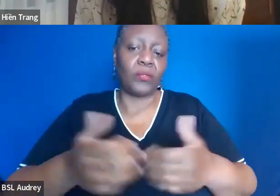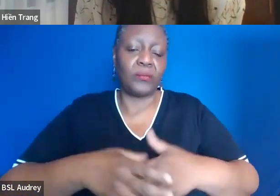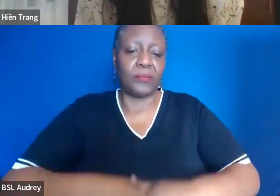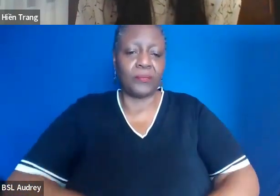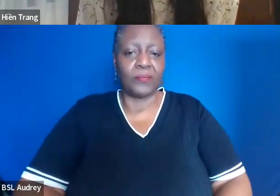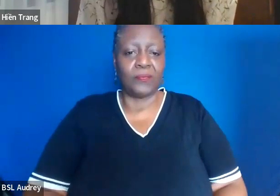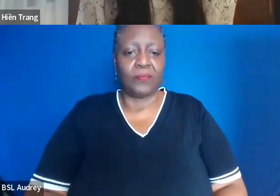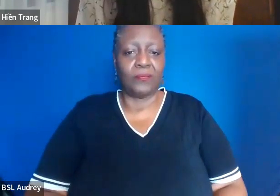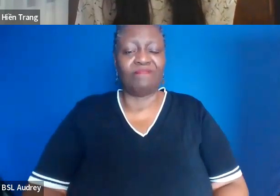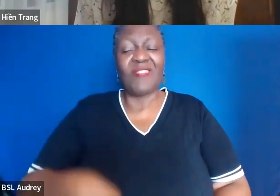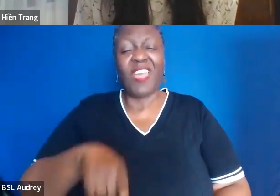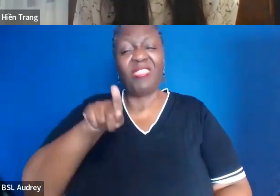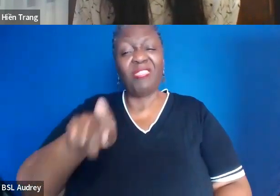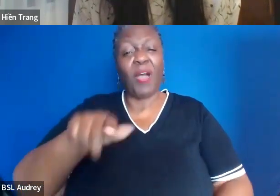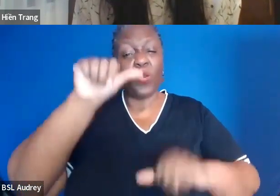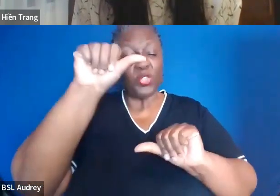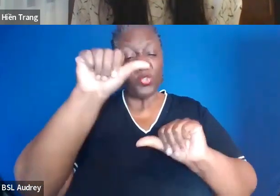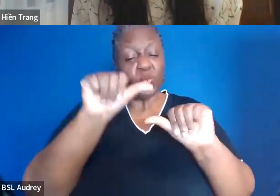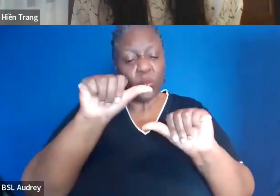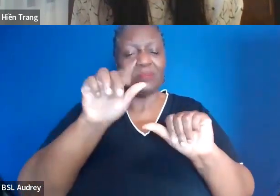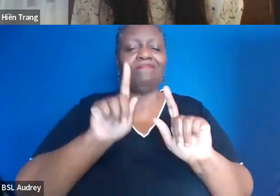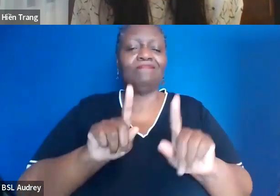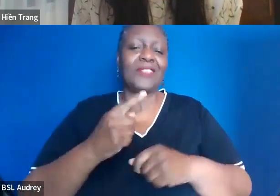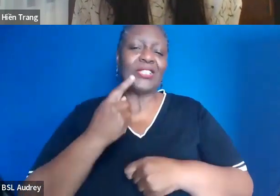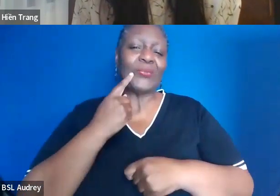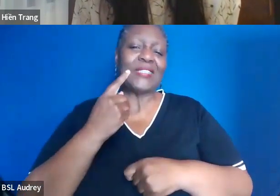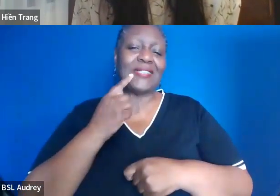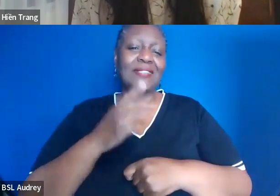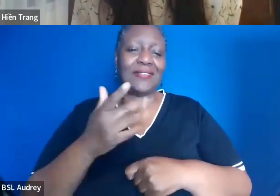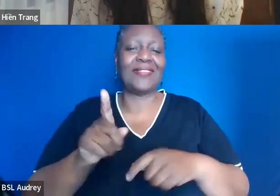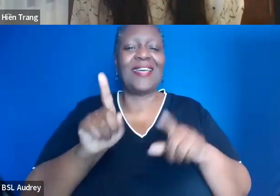so it's short and sweet like a little sweet rice ball